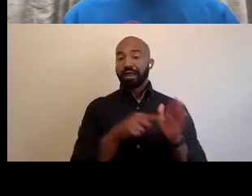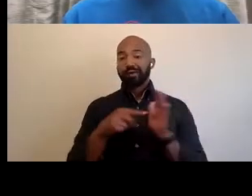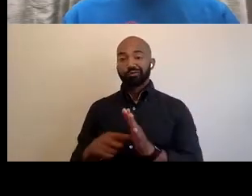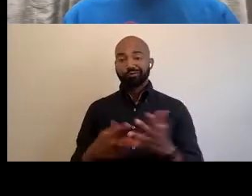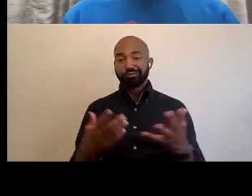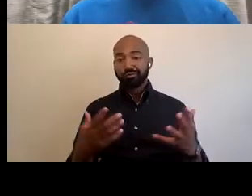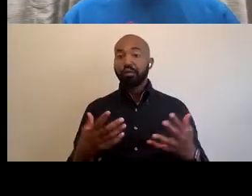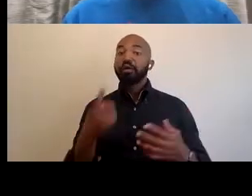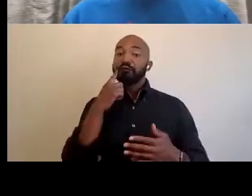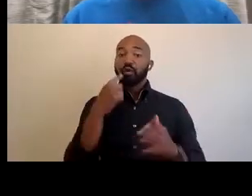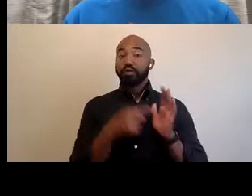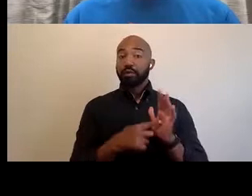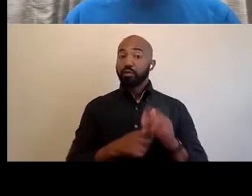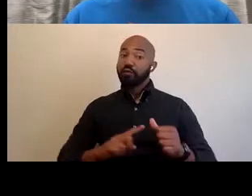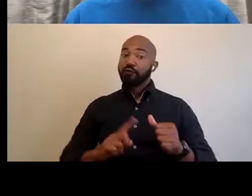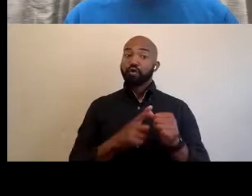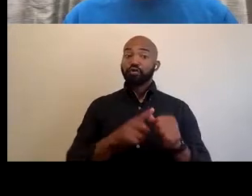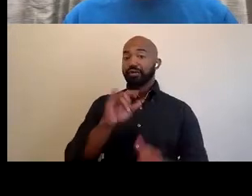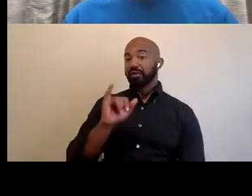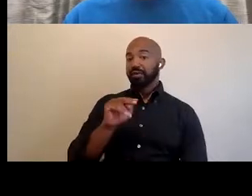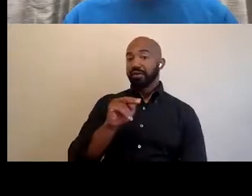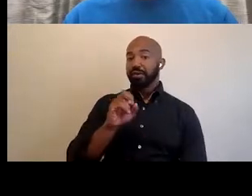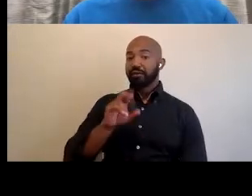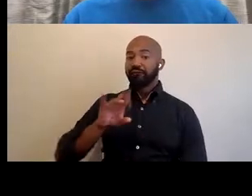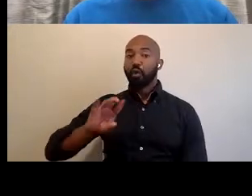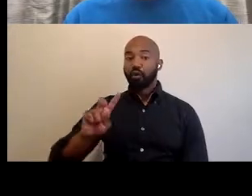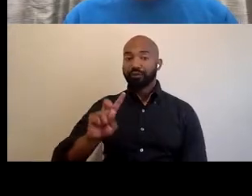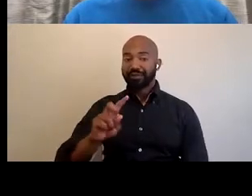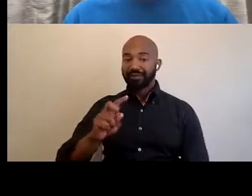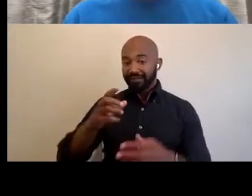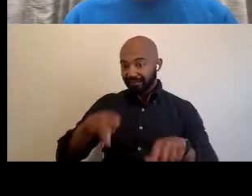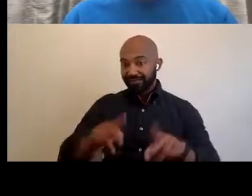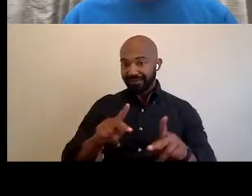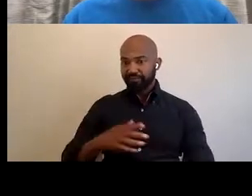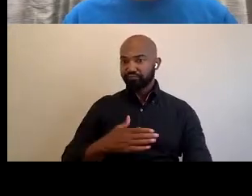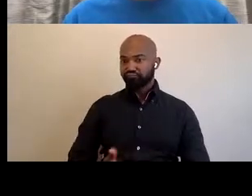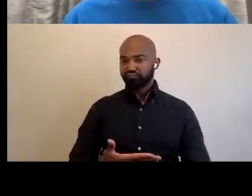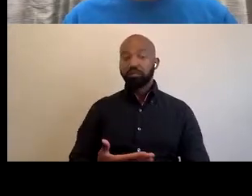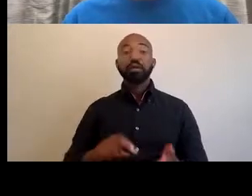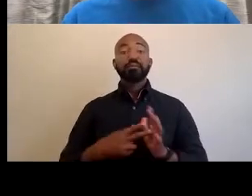The the first one is the informed consent clinic. And so this is really where you go in and have a conversation with someone.